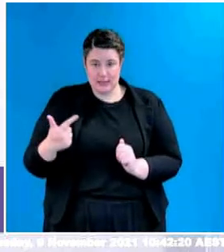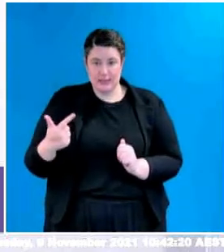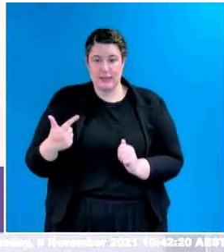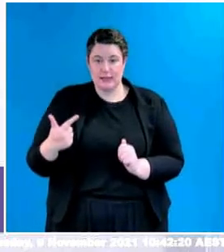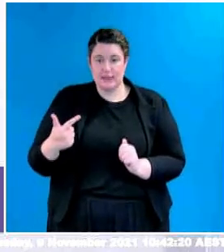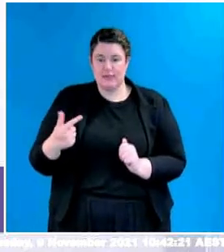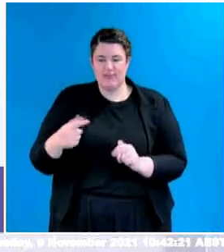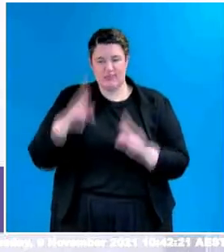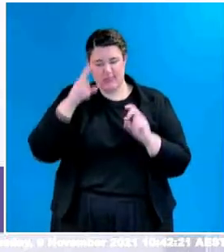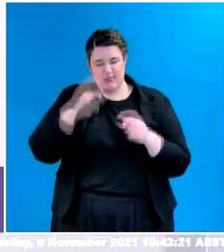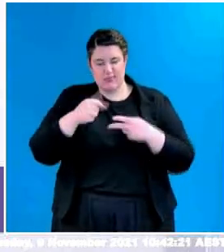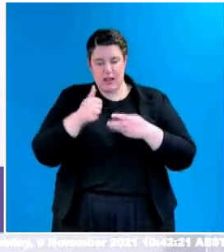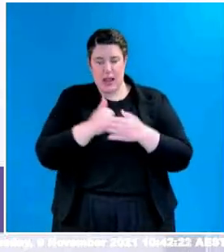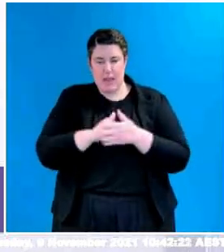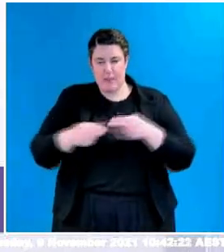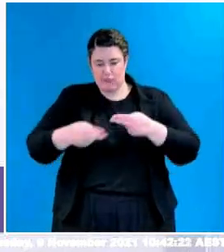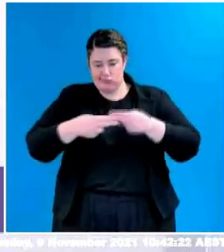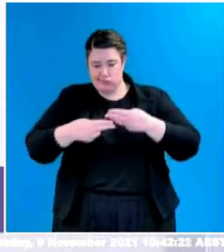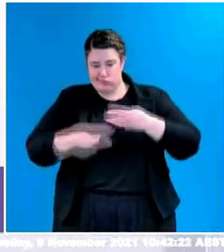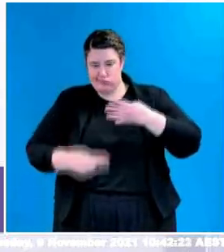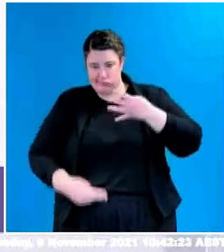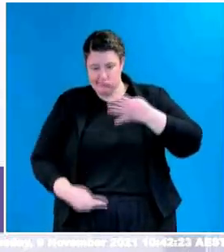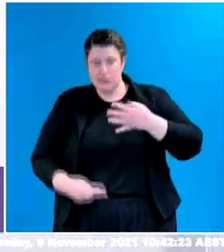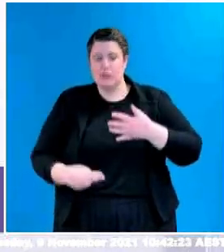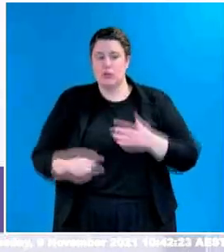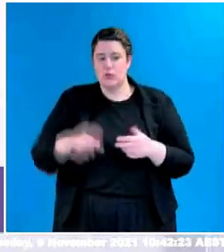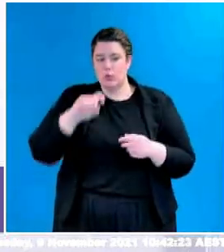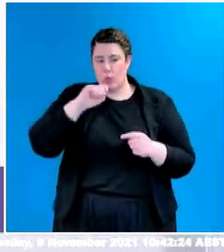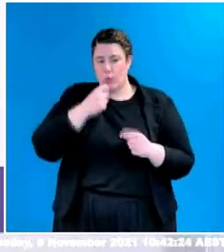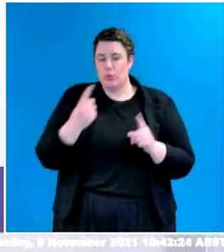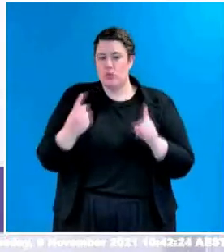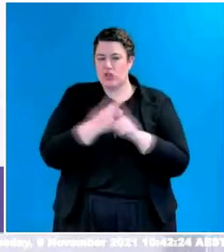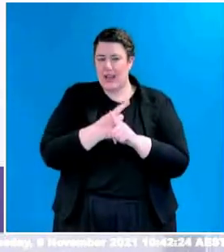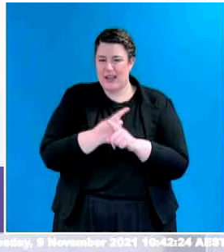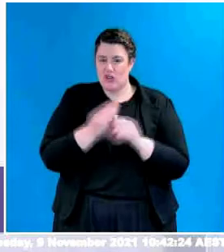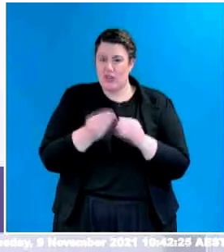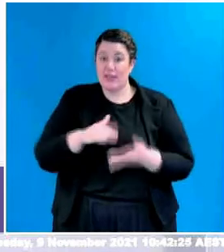We will make some amendments to the tender list to reflect that.